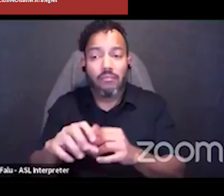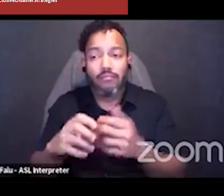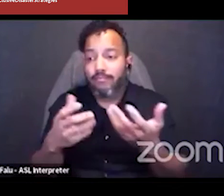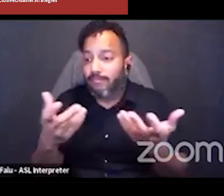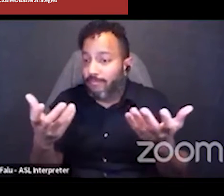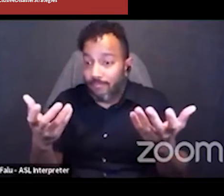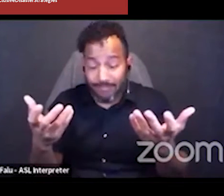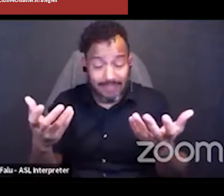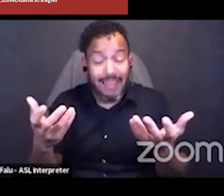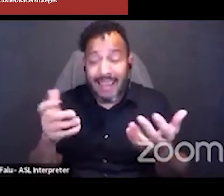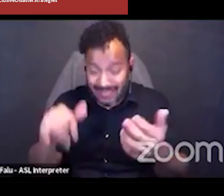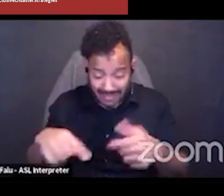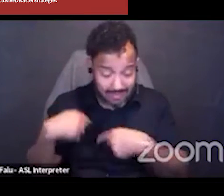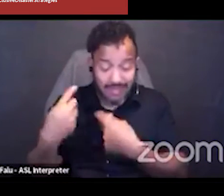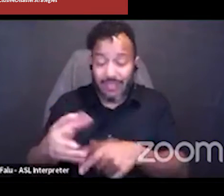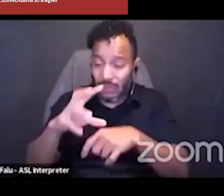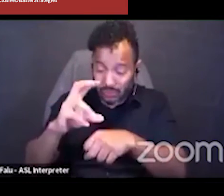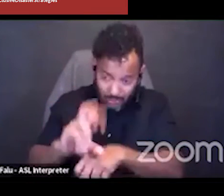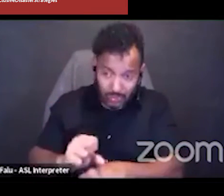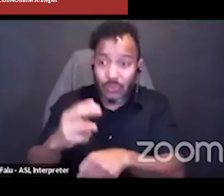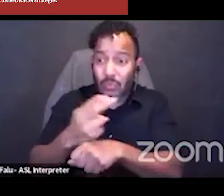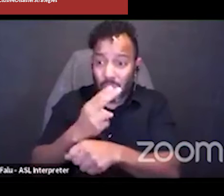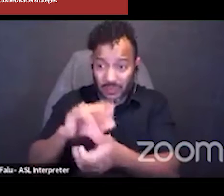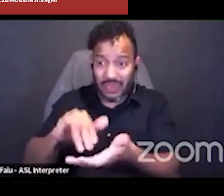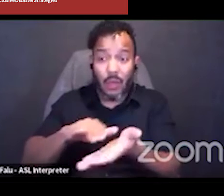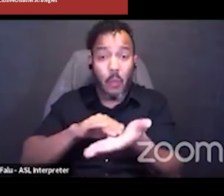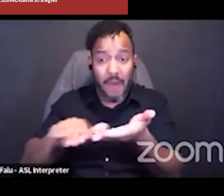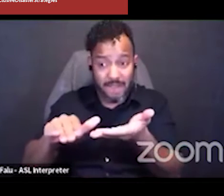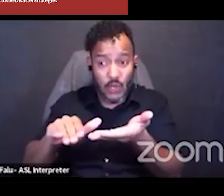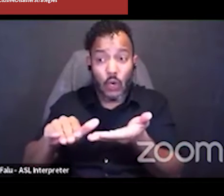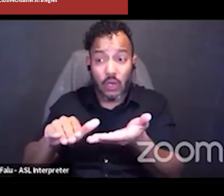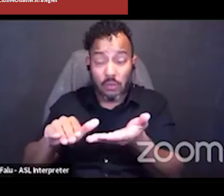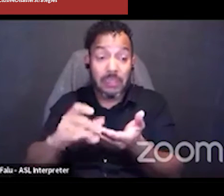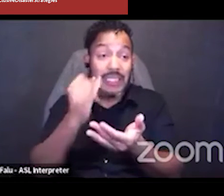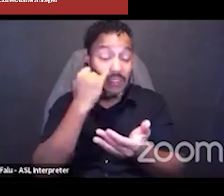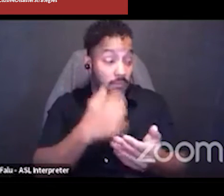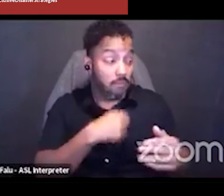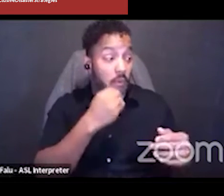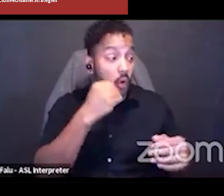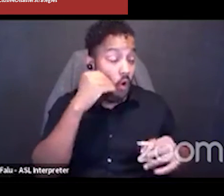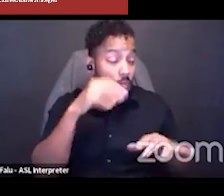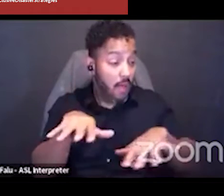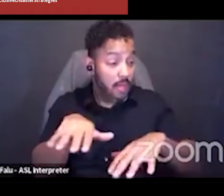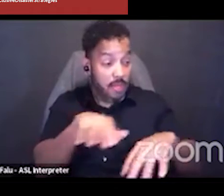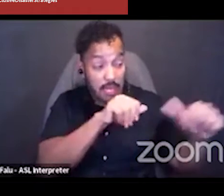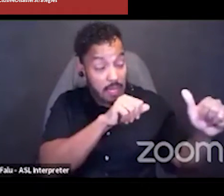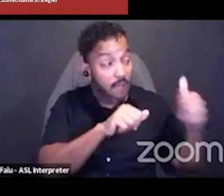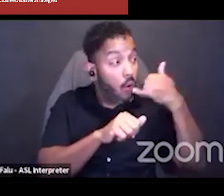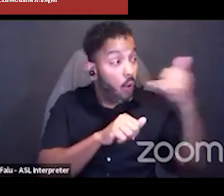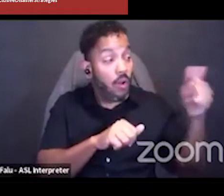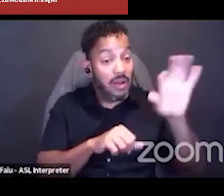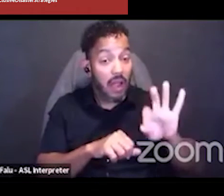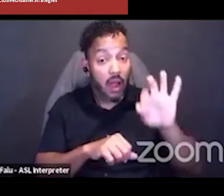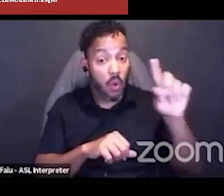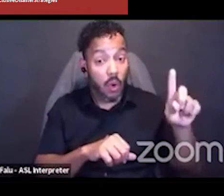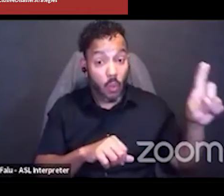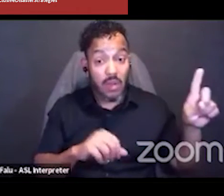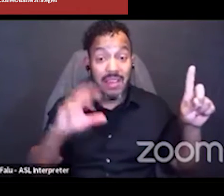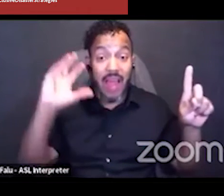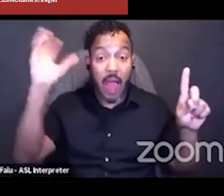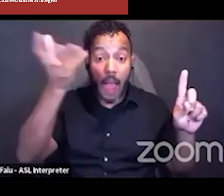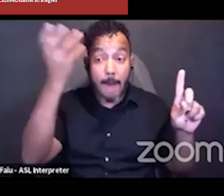And if I am in my house and I call for 911, an ambulance perhaps will pick me up from